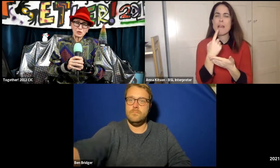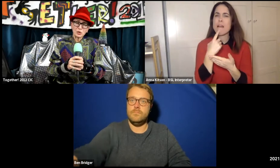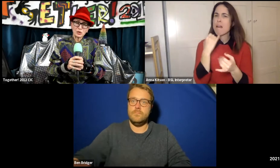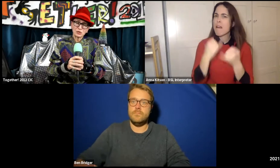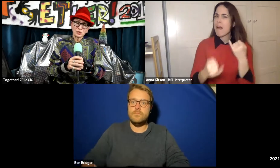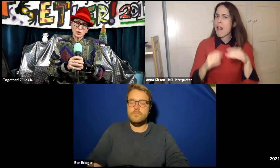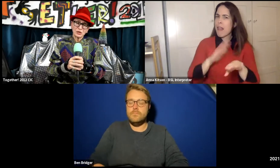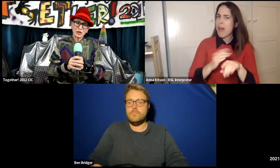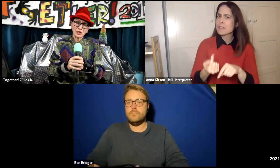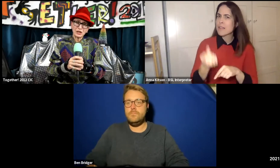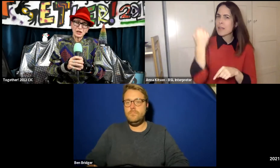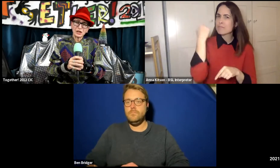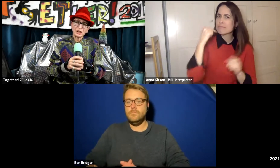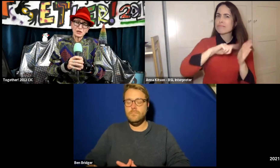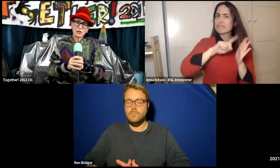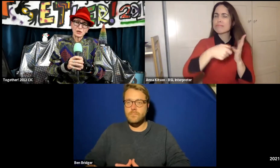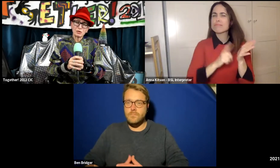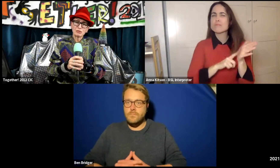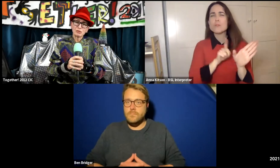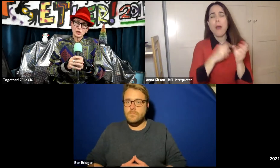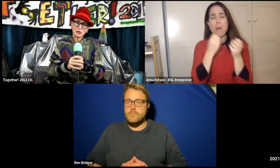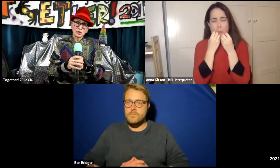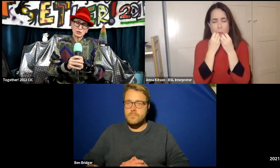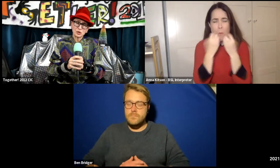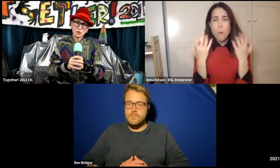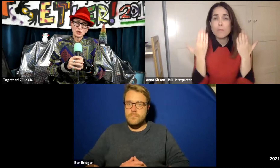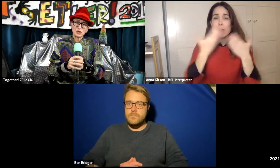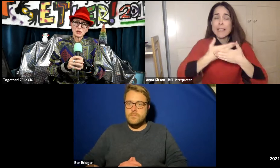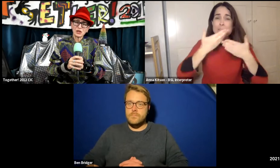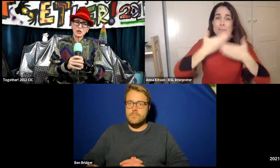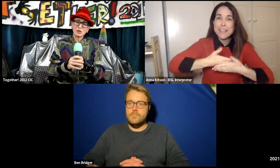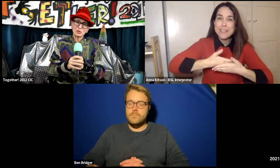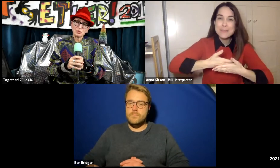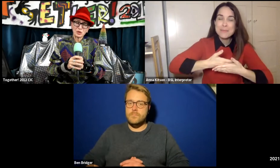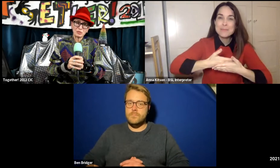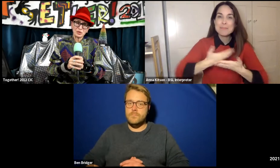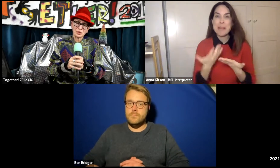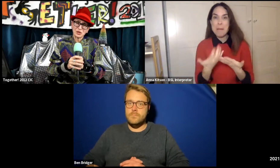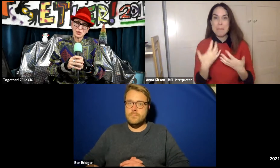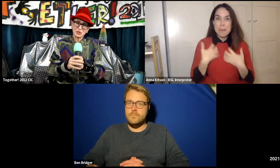wonderful night then, I'm looking forward to hearing your poems this